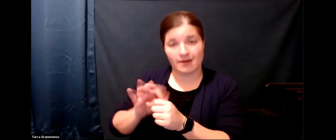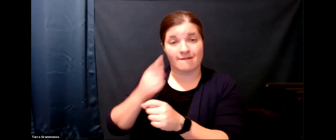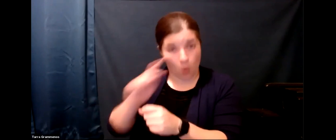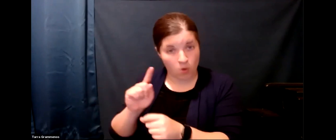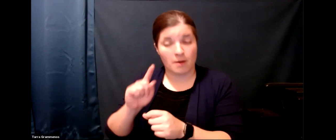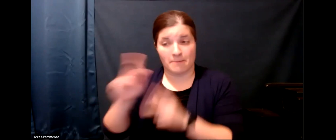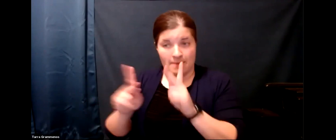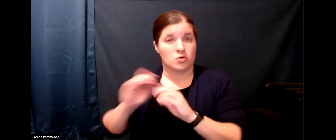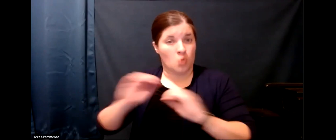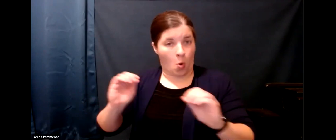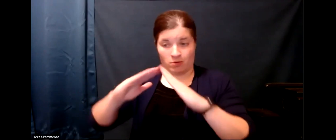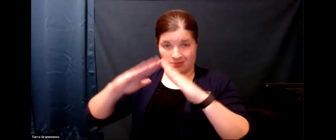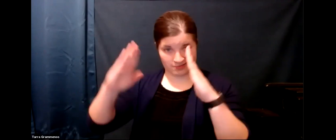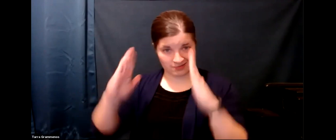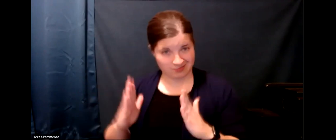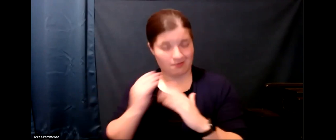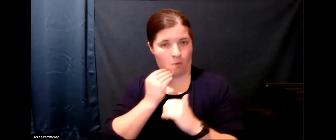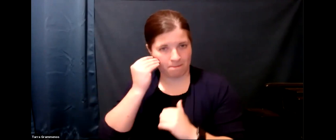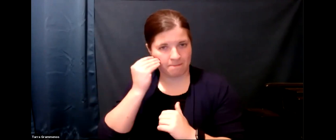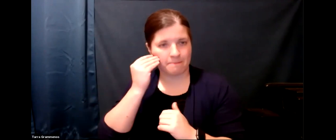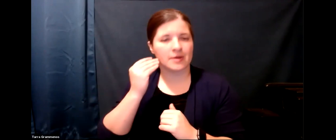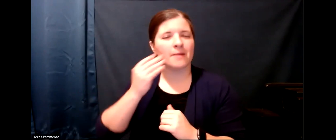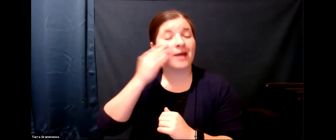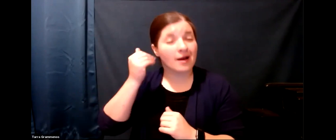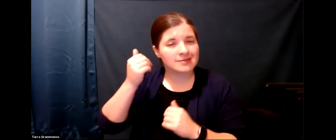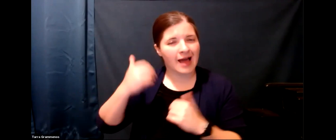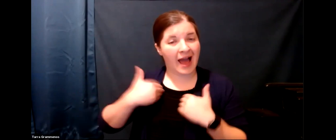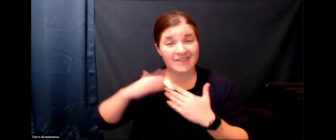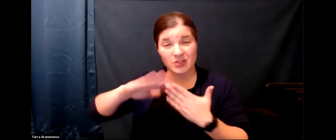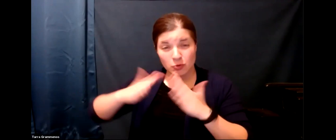community centers and other places that that absentee